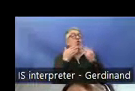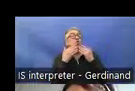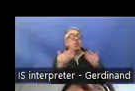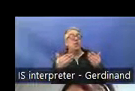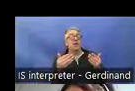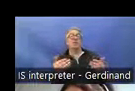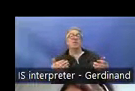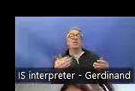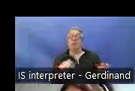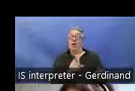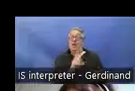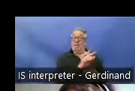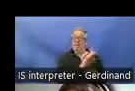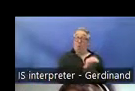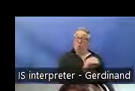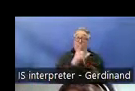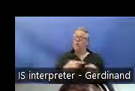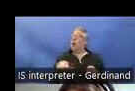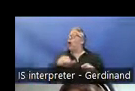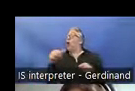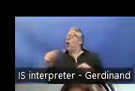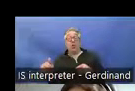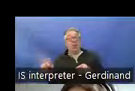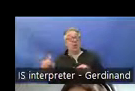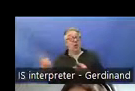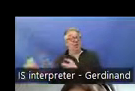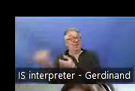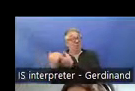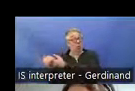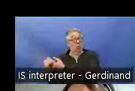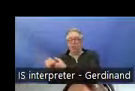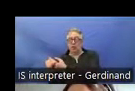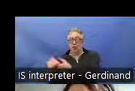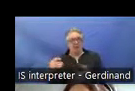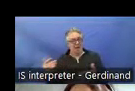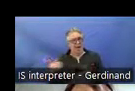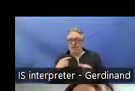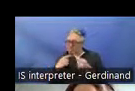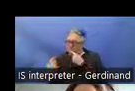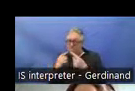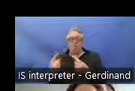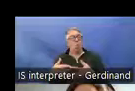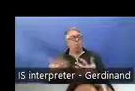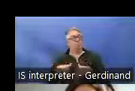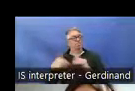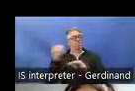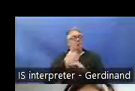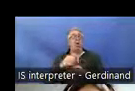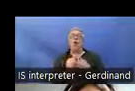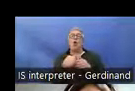to understand what data are, is needed at the national level to advocate for their rights.